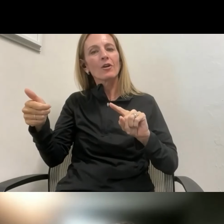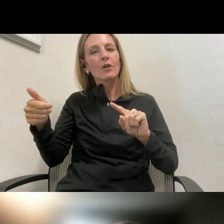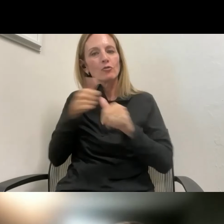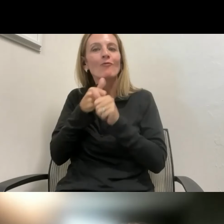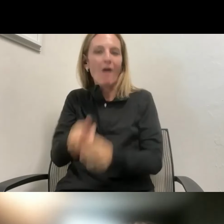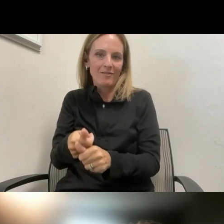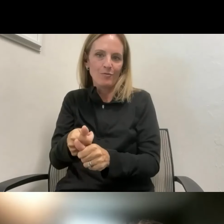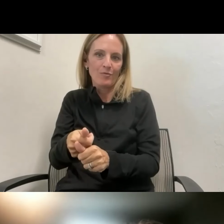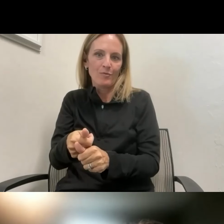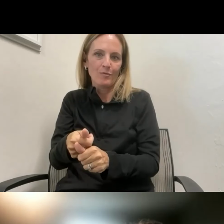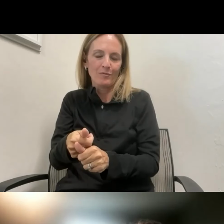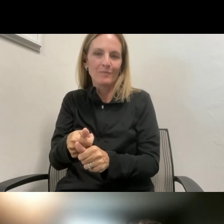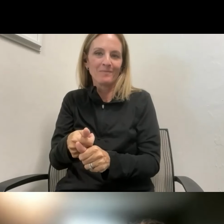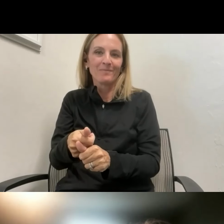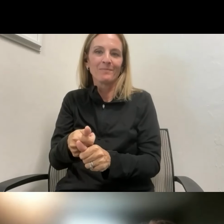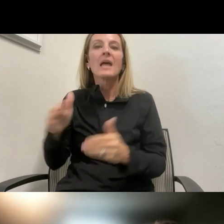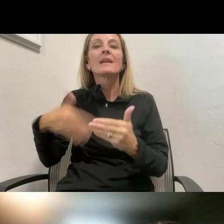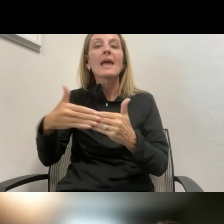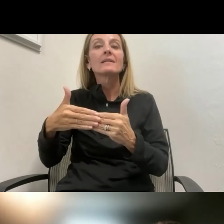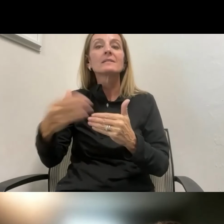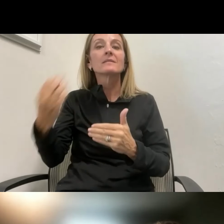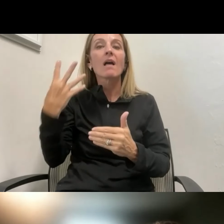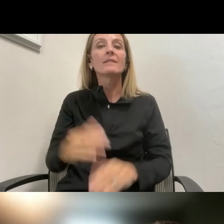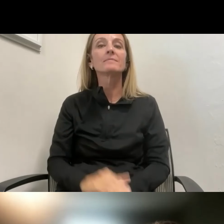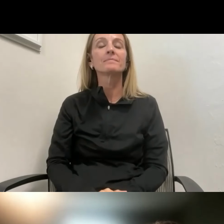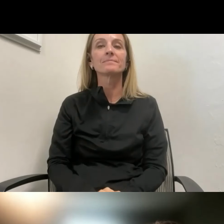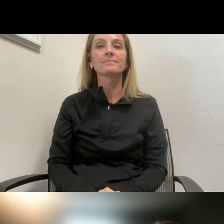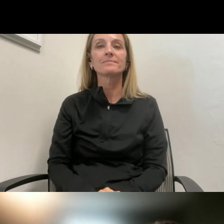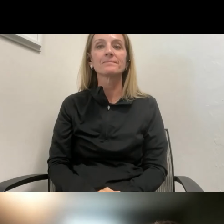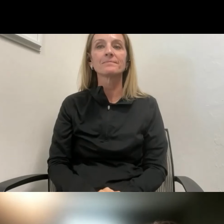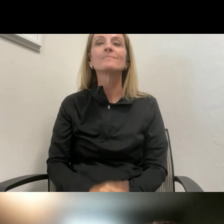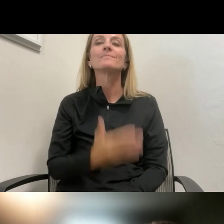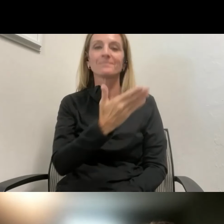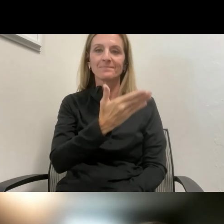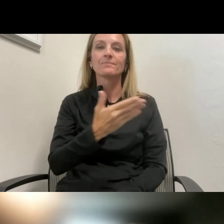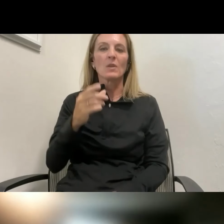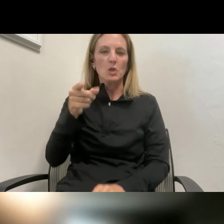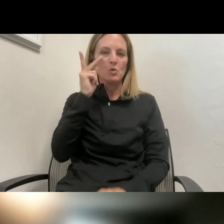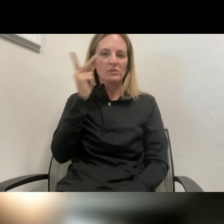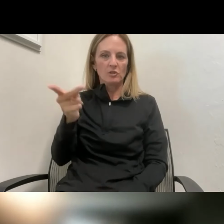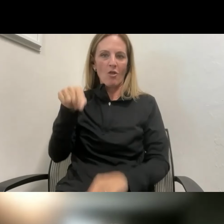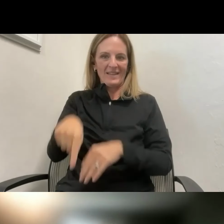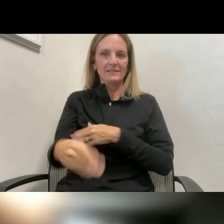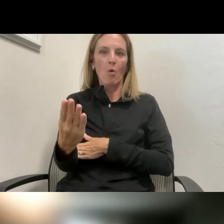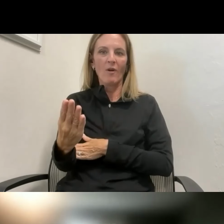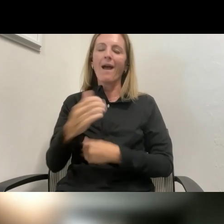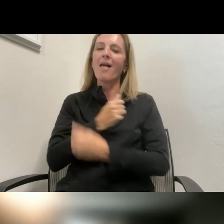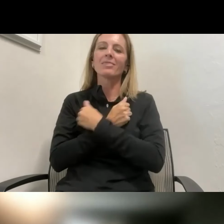So the next slide. You've seen this this morning. I love this diagram - I'm all about spirals.